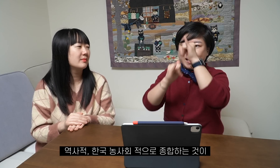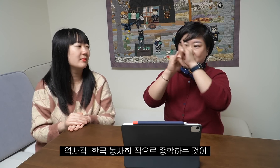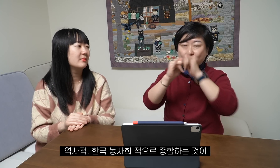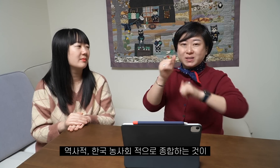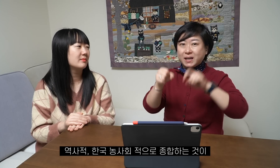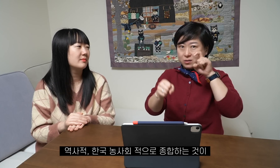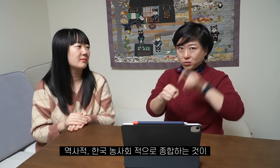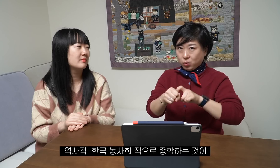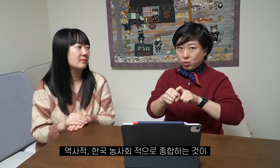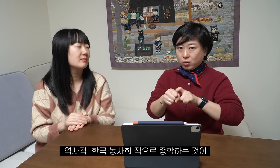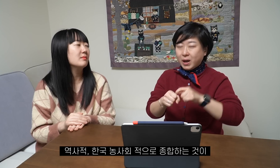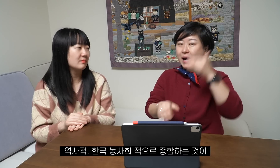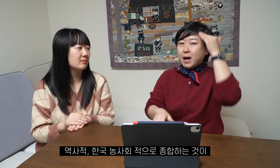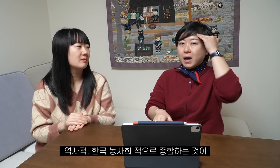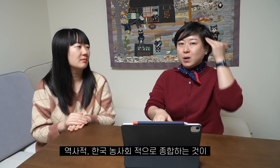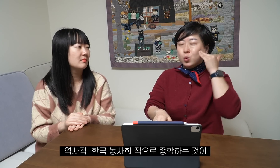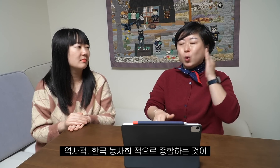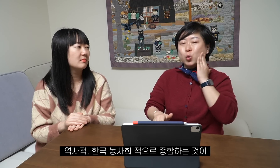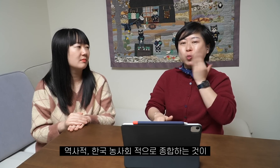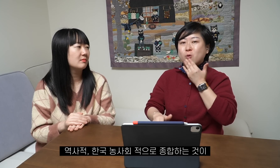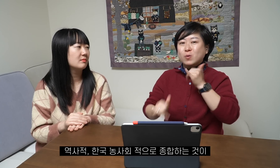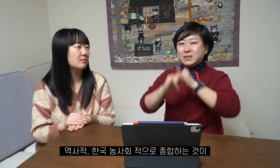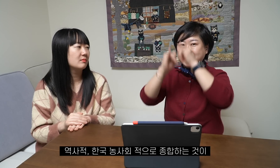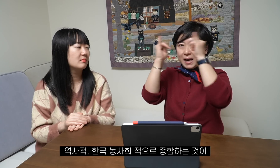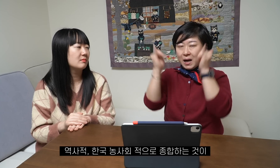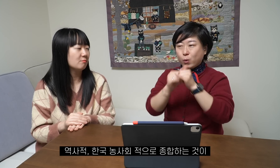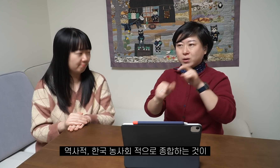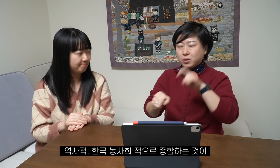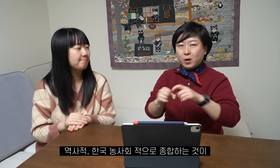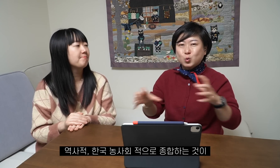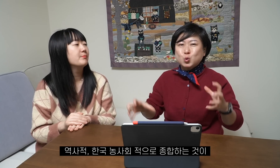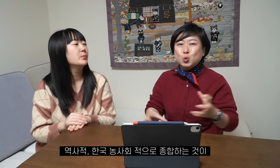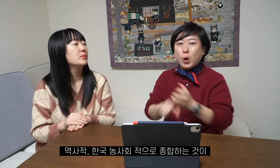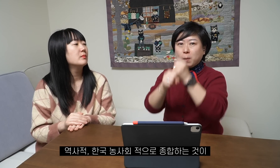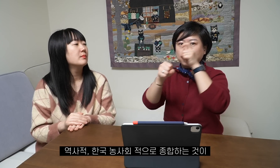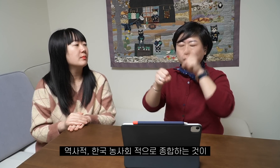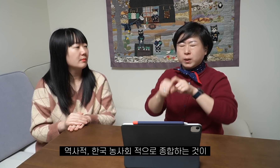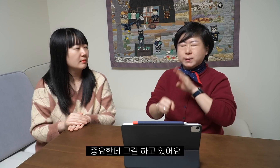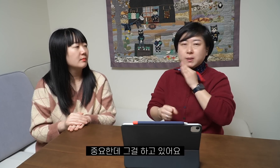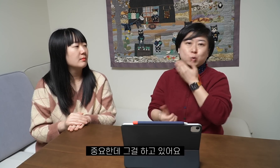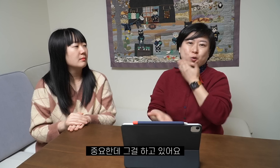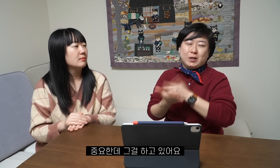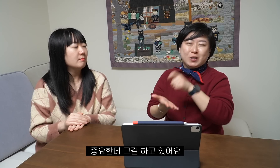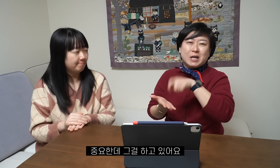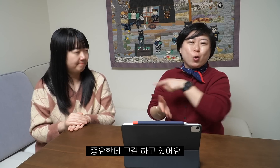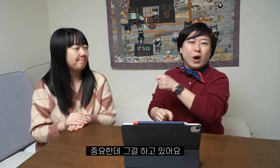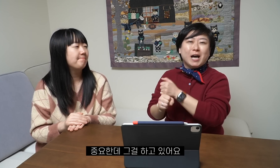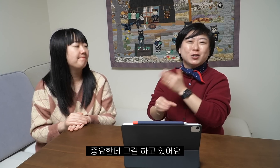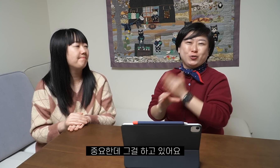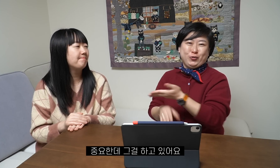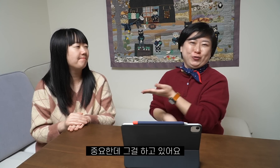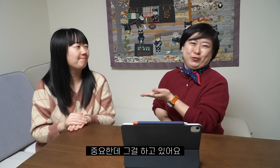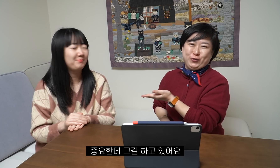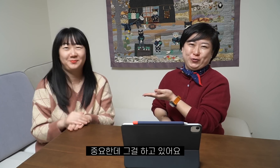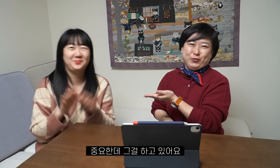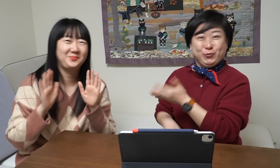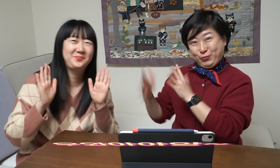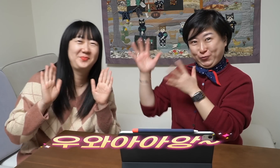regardless of whether it is good or bad, and she is doing that.